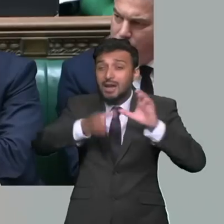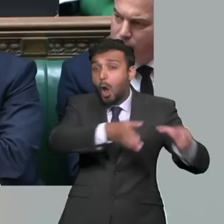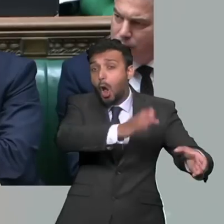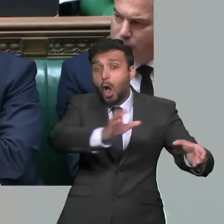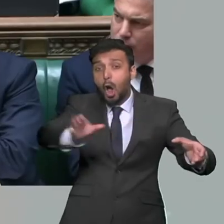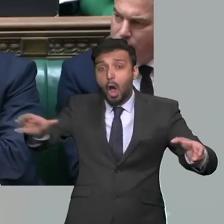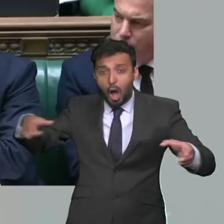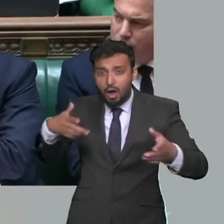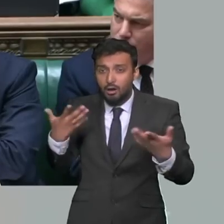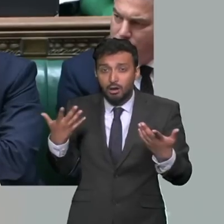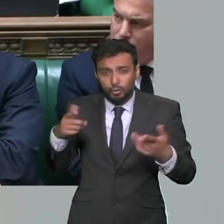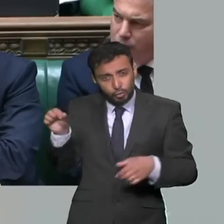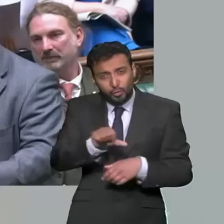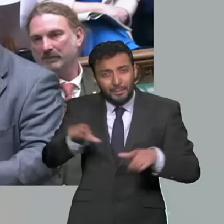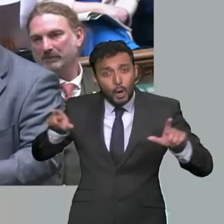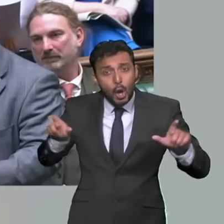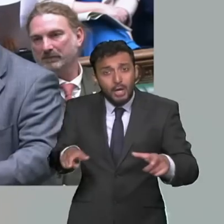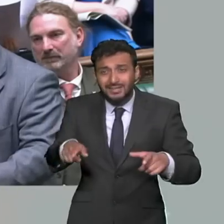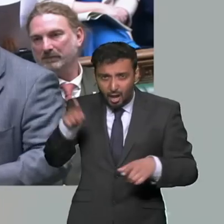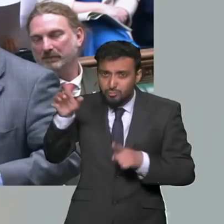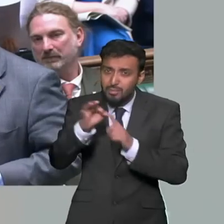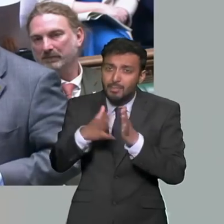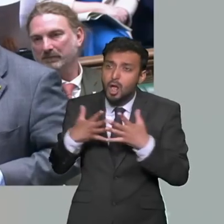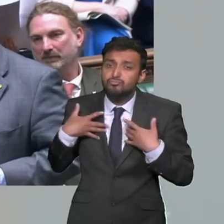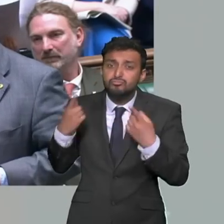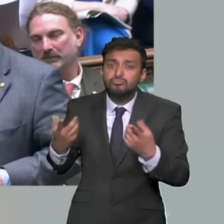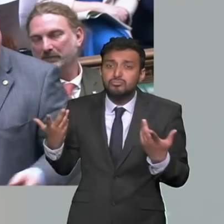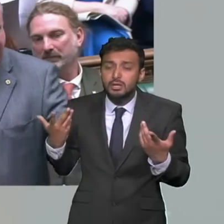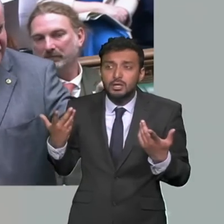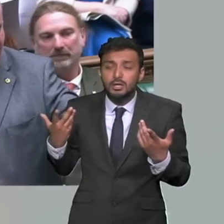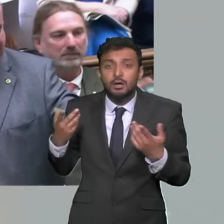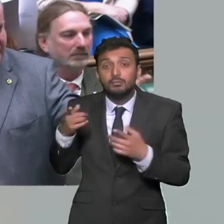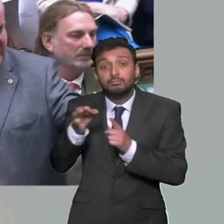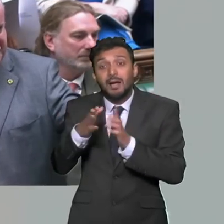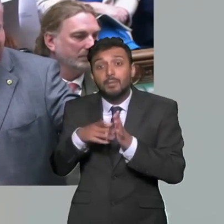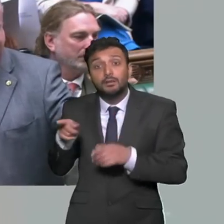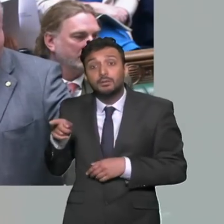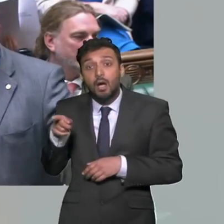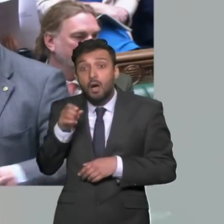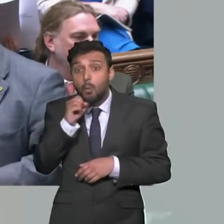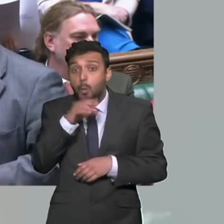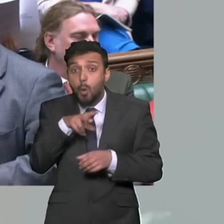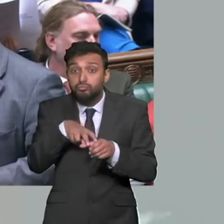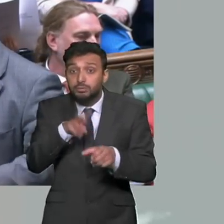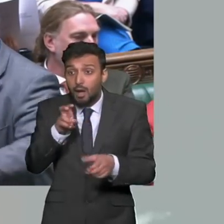If the Prime Minister will not accept that he must resign, those on the Tory Benches must act.